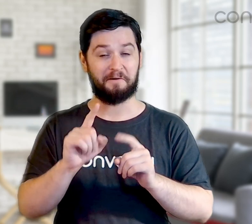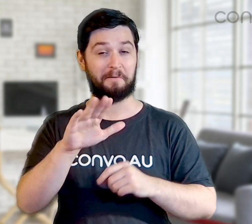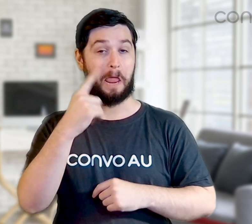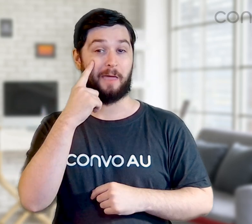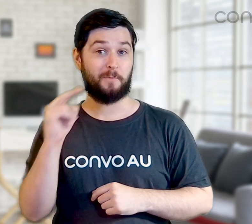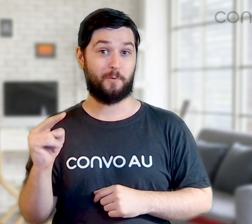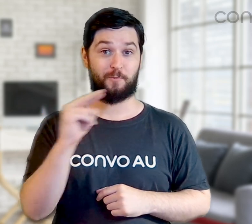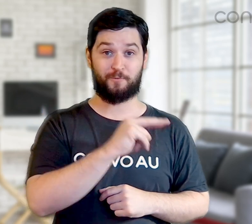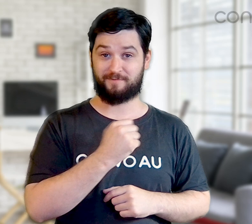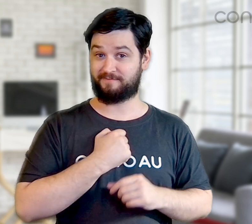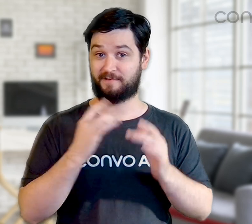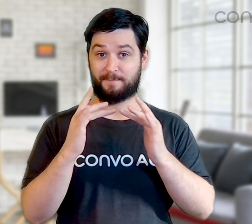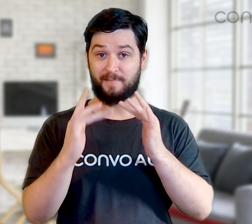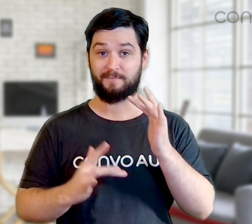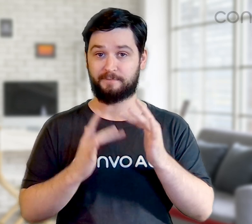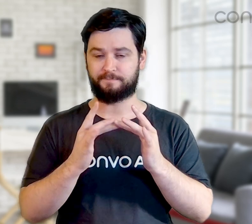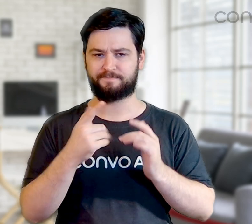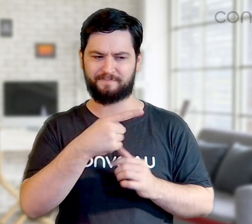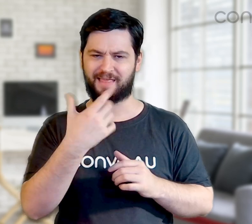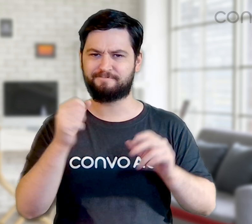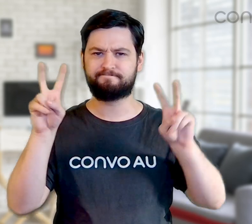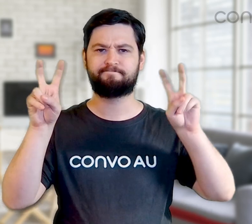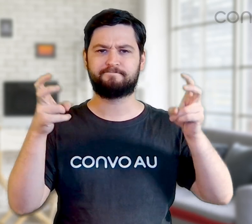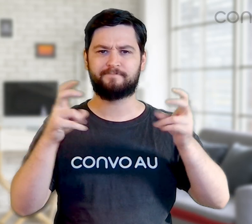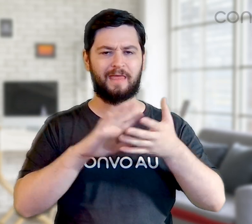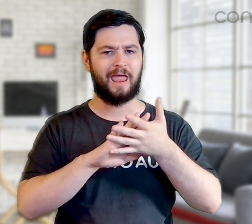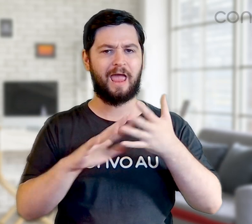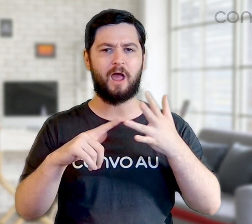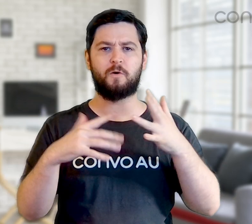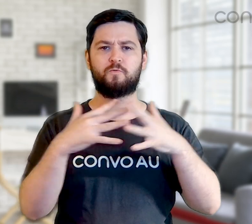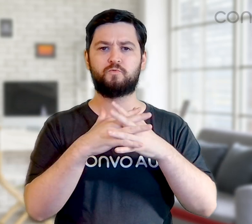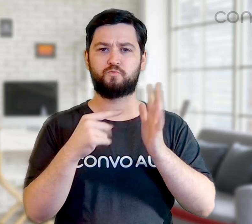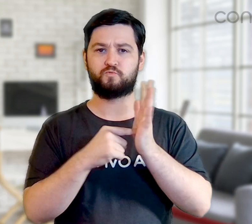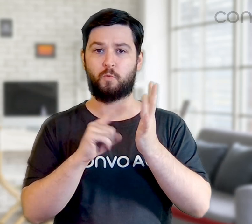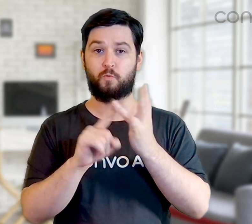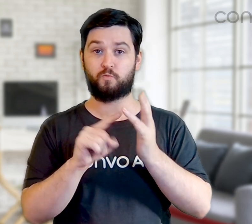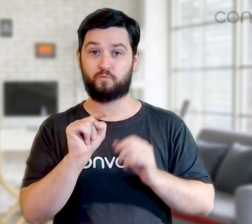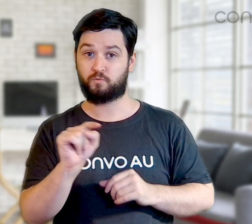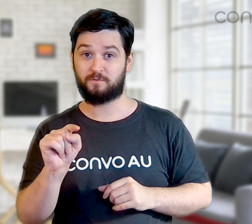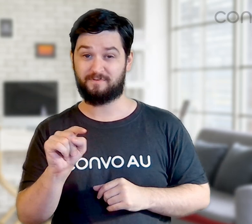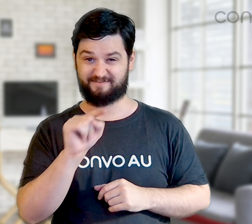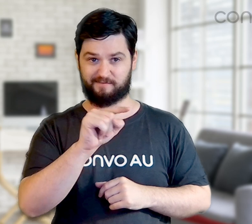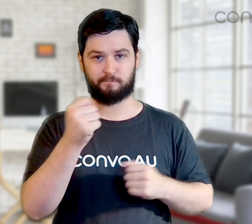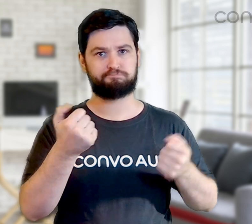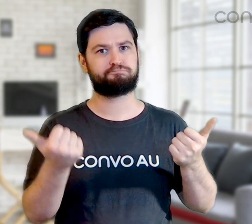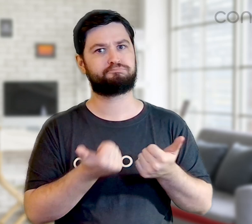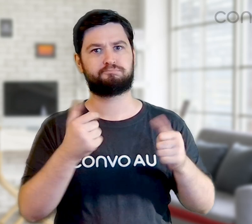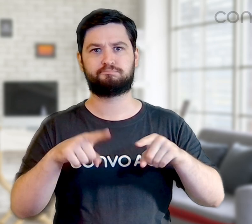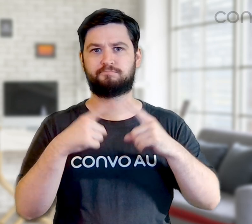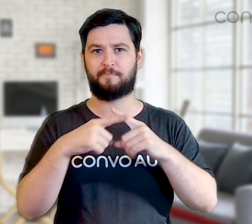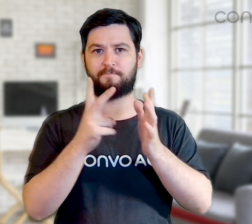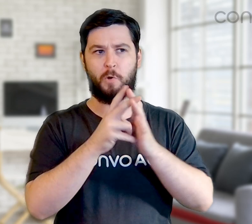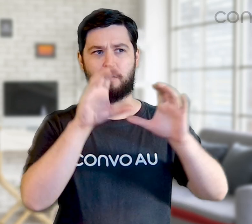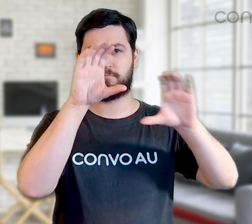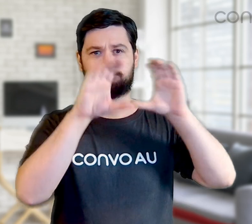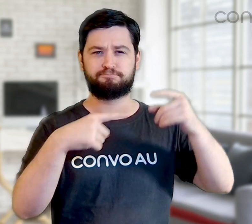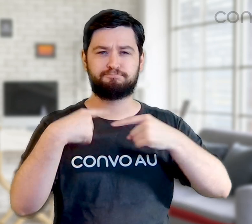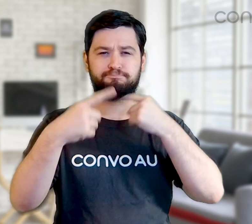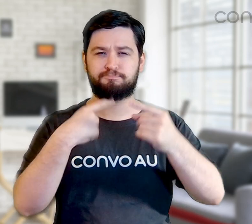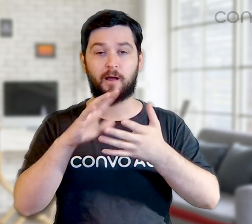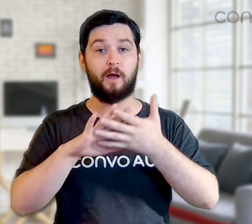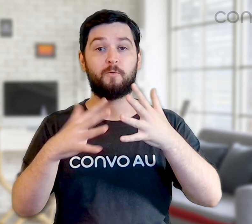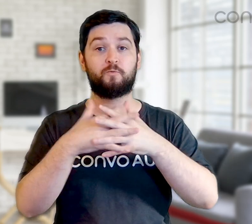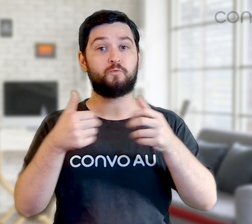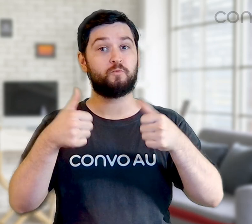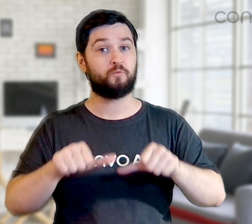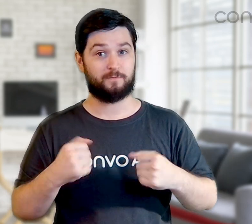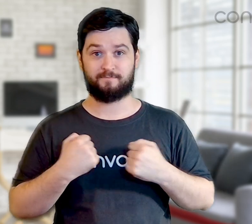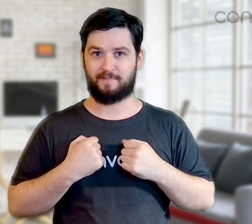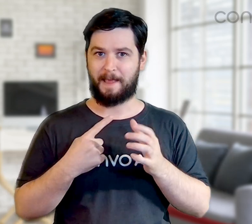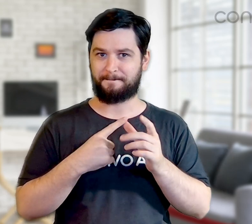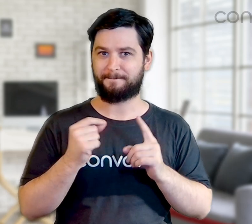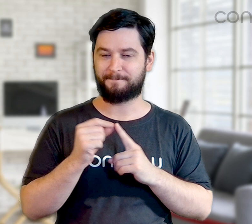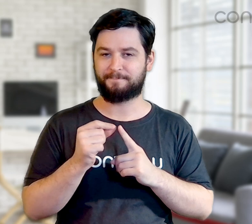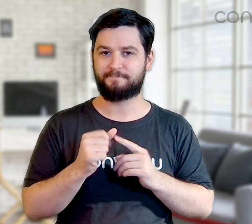check our ‘How to…’ page on our website where you will find many different instructional videos,